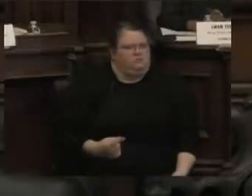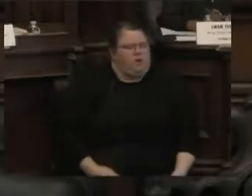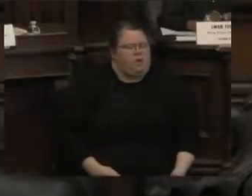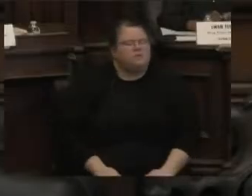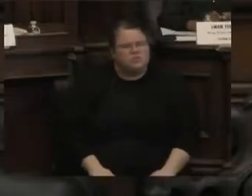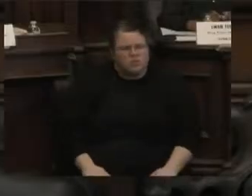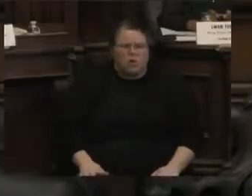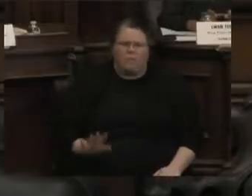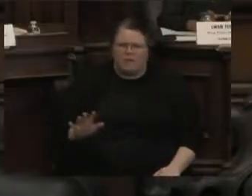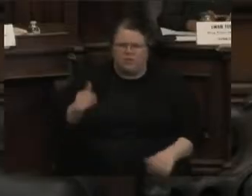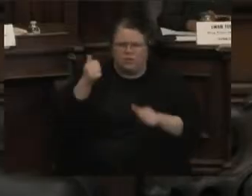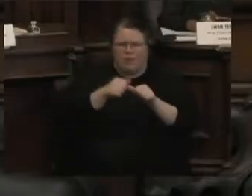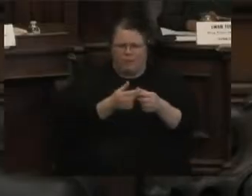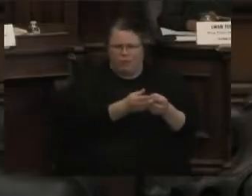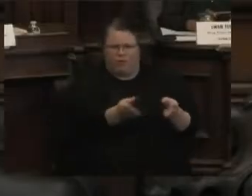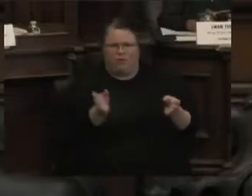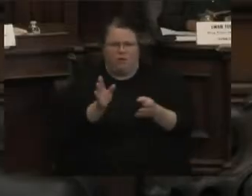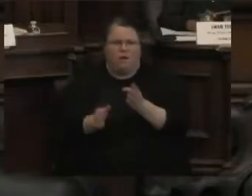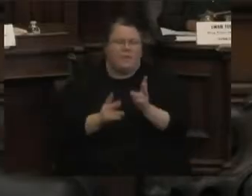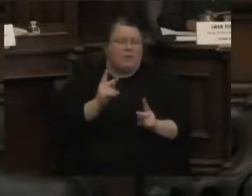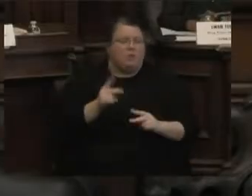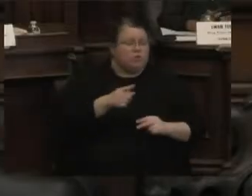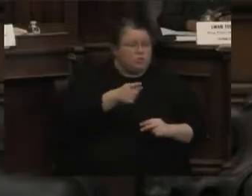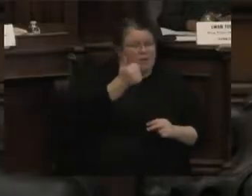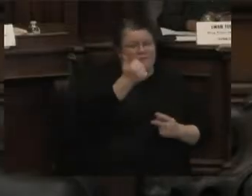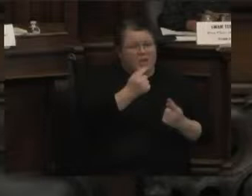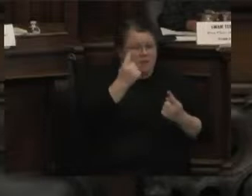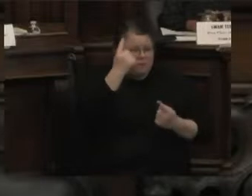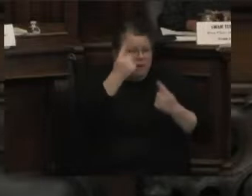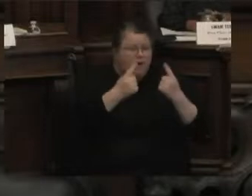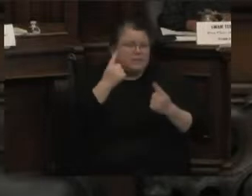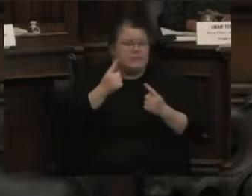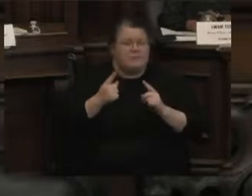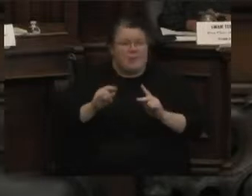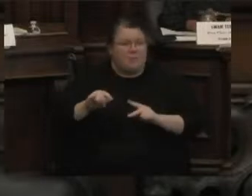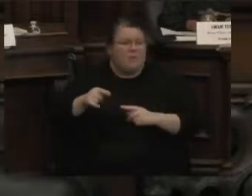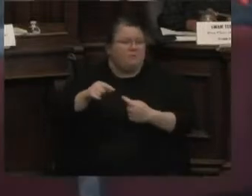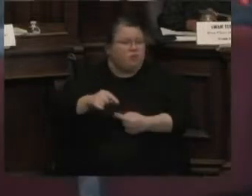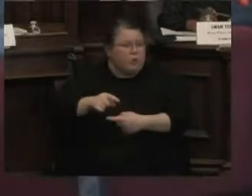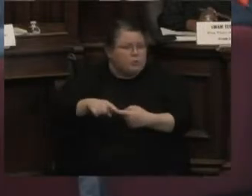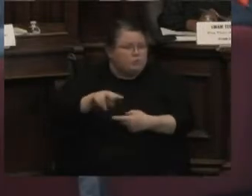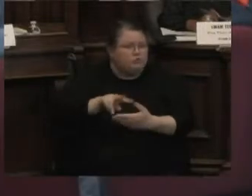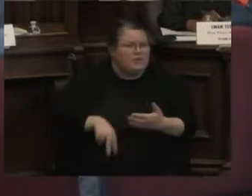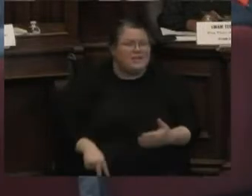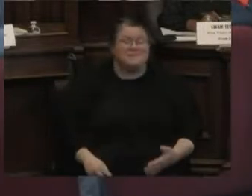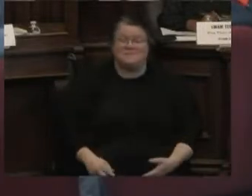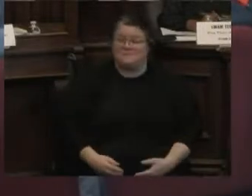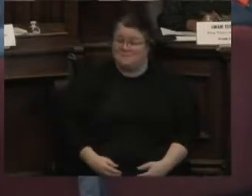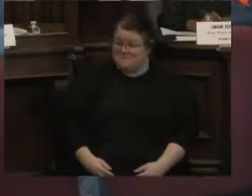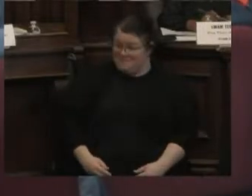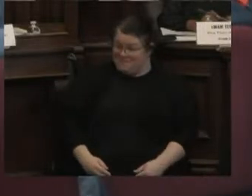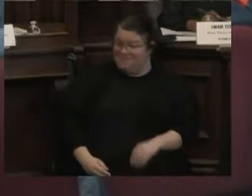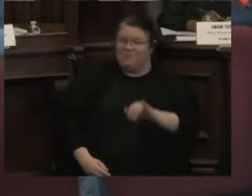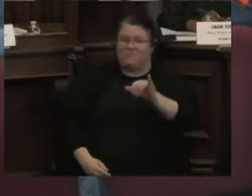the humanity of the person that's, you know, in a situation. So I'm just